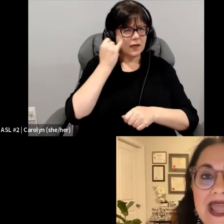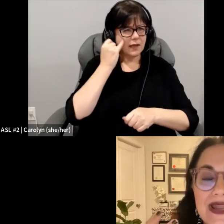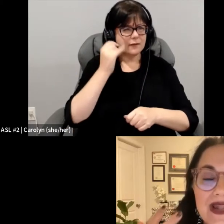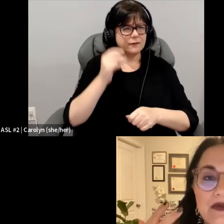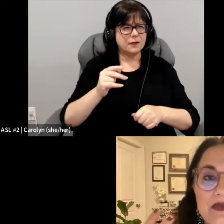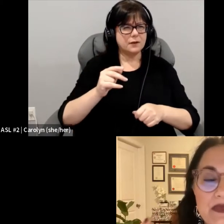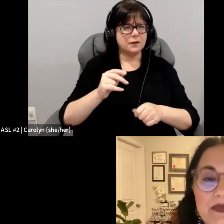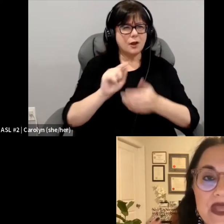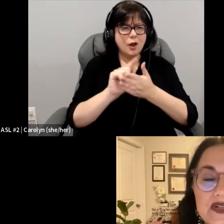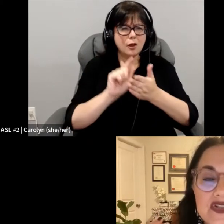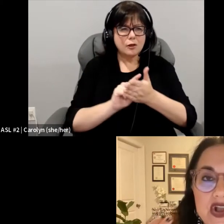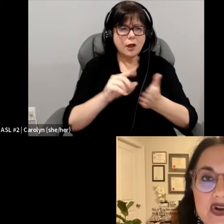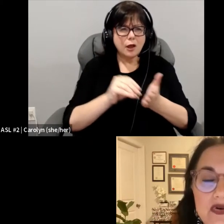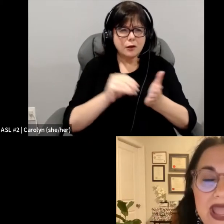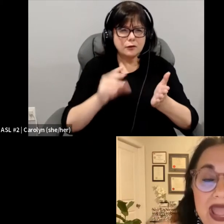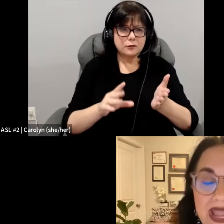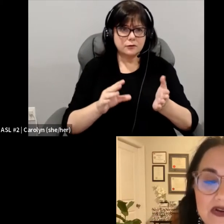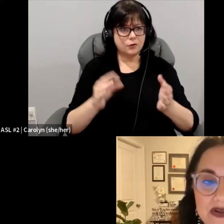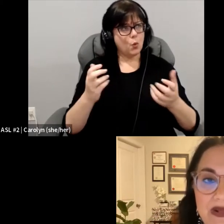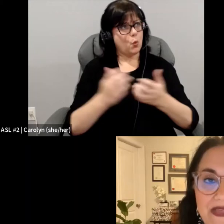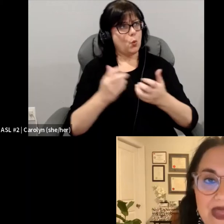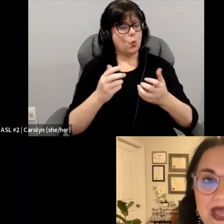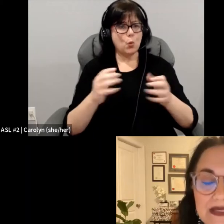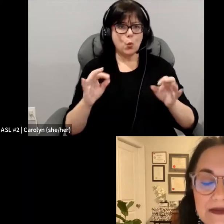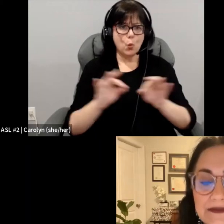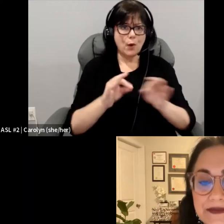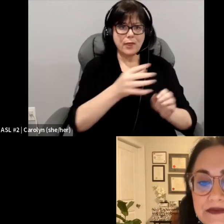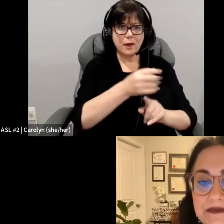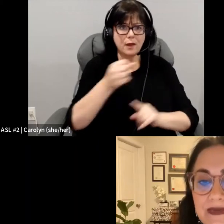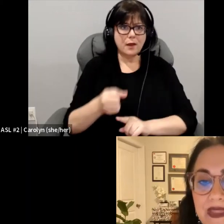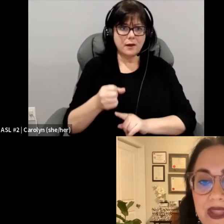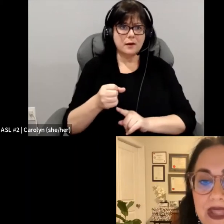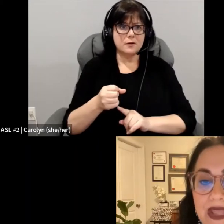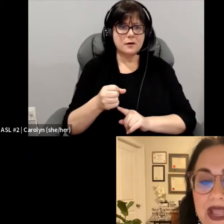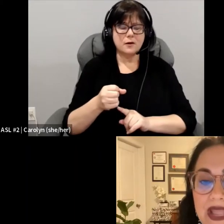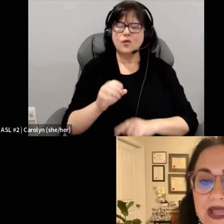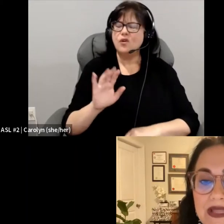I REMEMBER BEING SO ANGERED BY THAT.